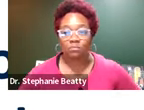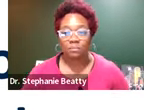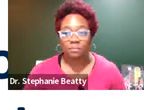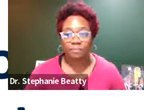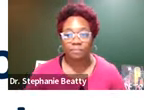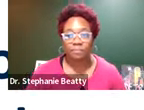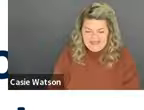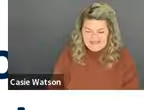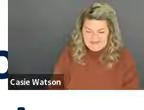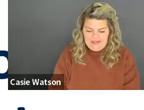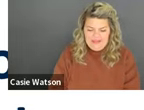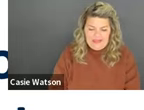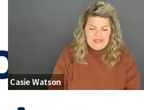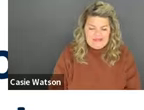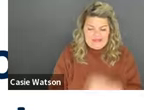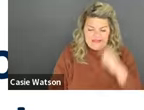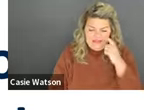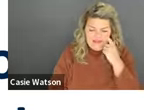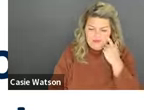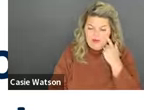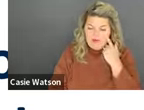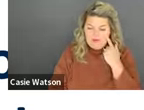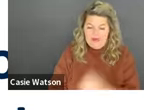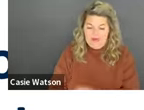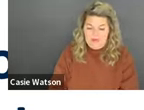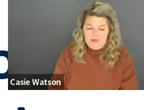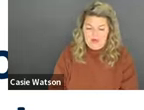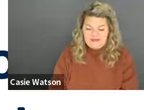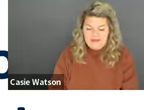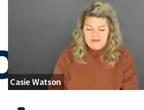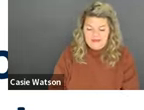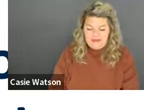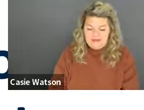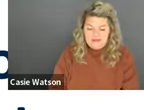This is Casie speaking. I did see, while we're a little paused here,